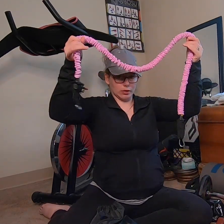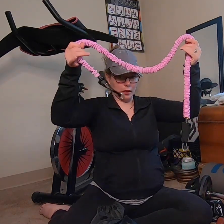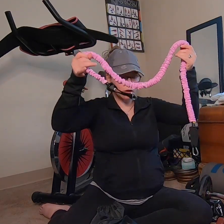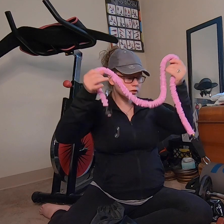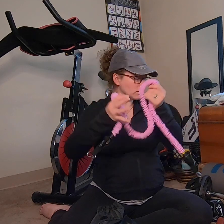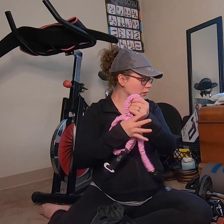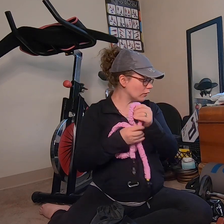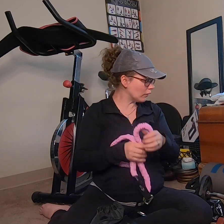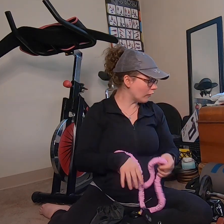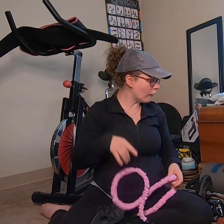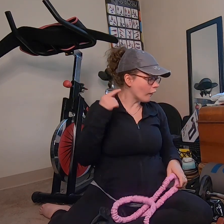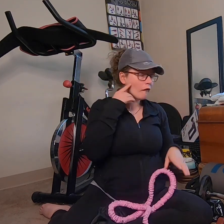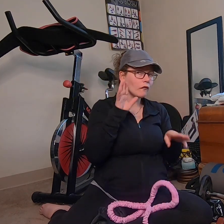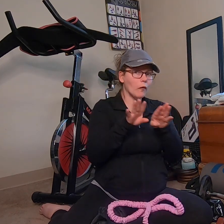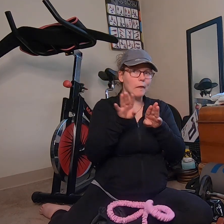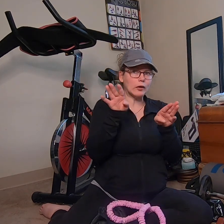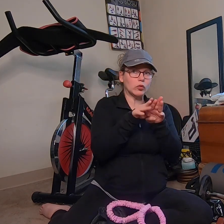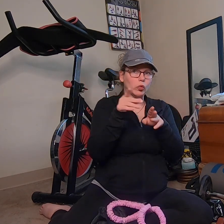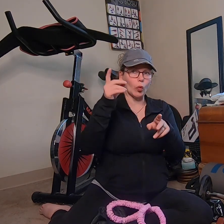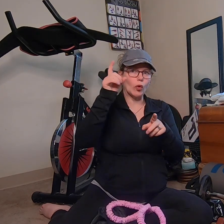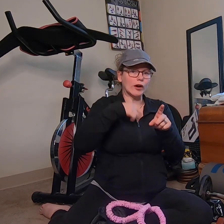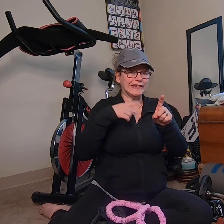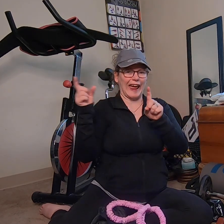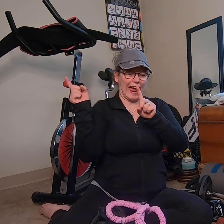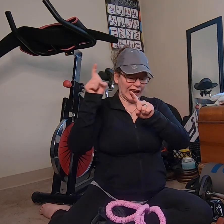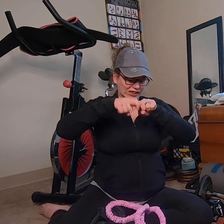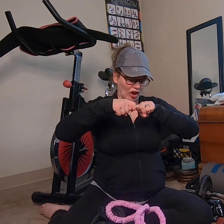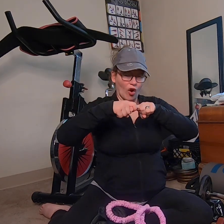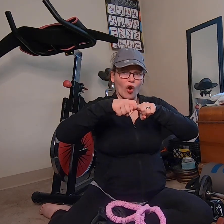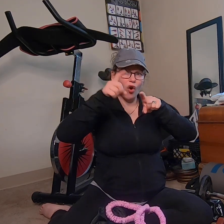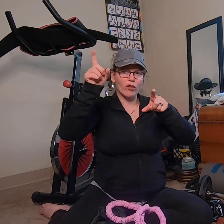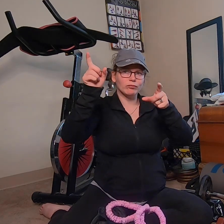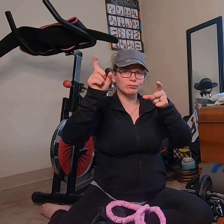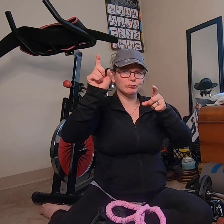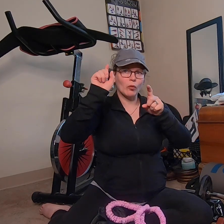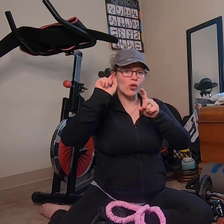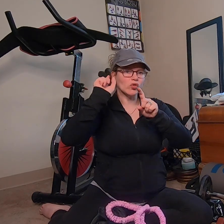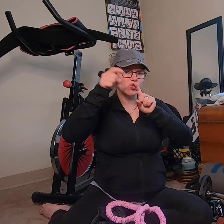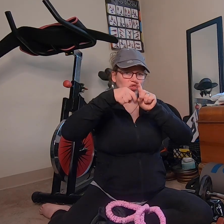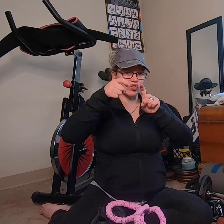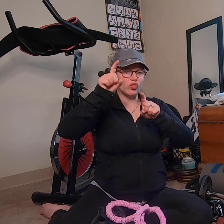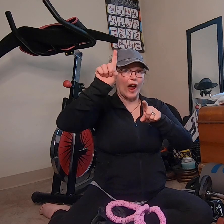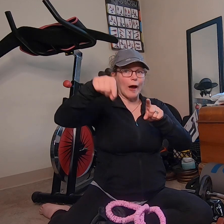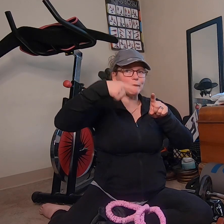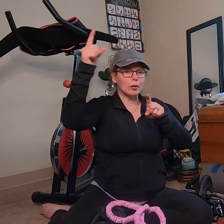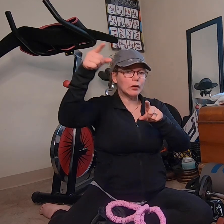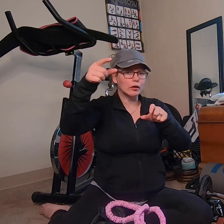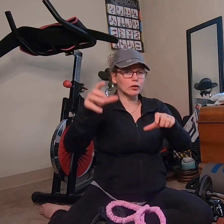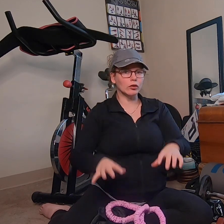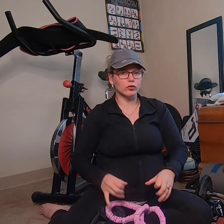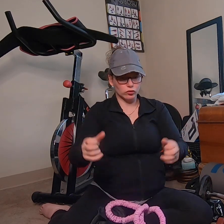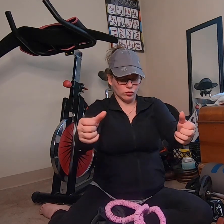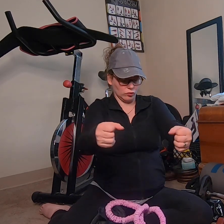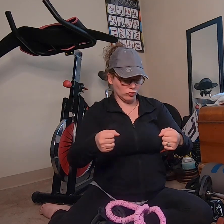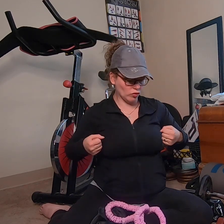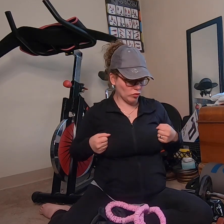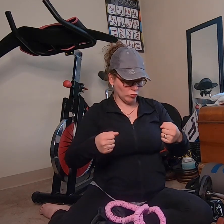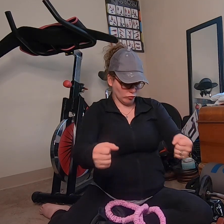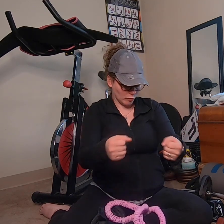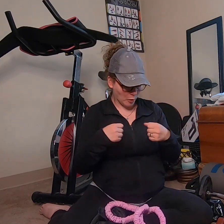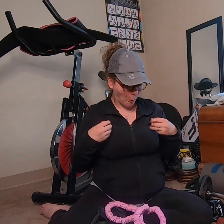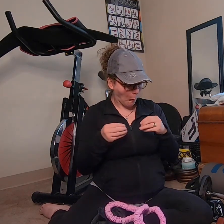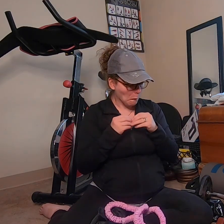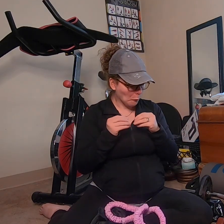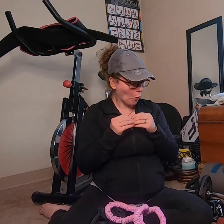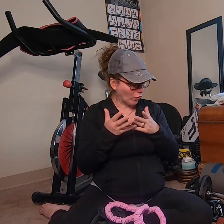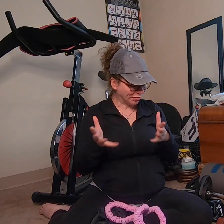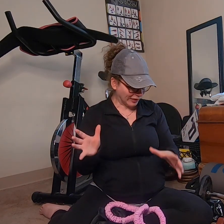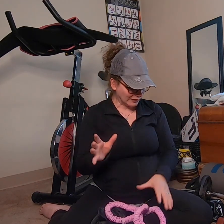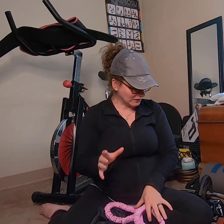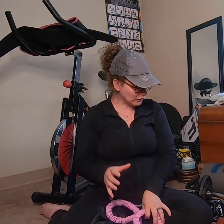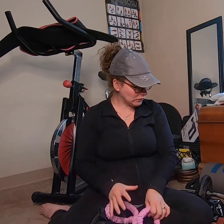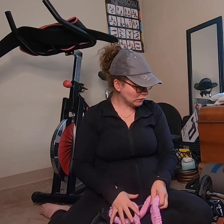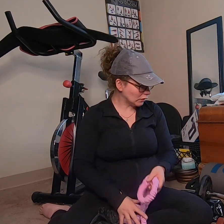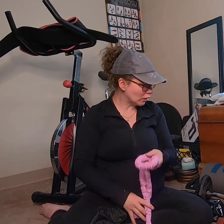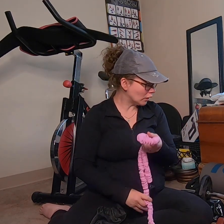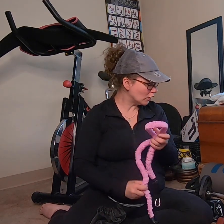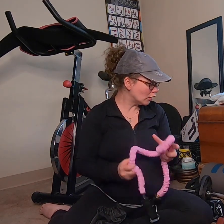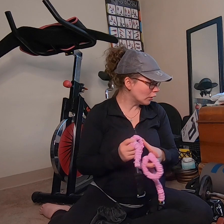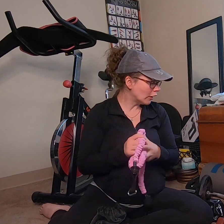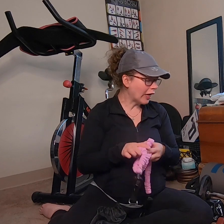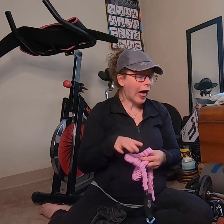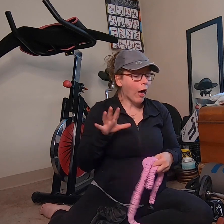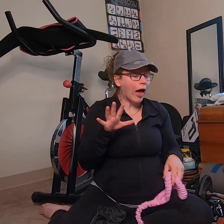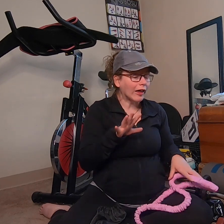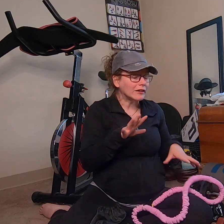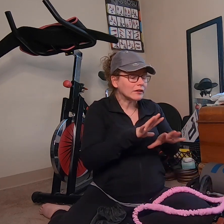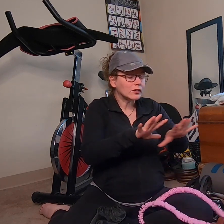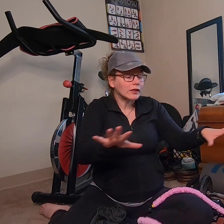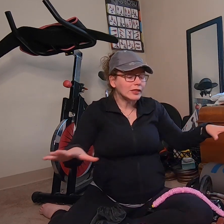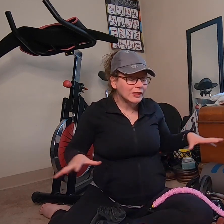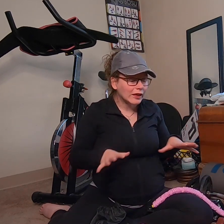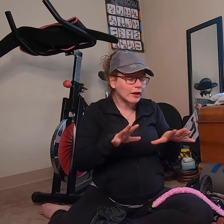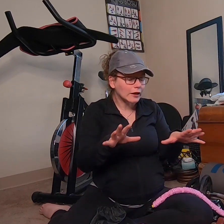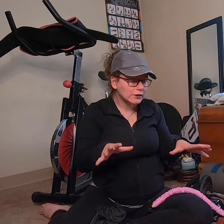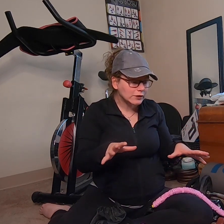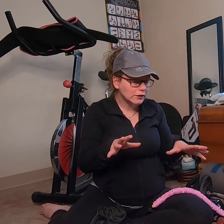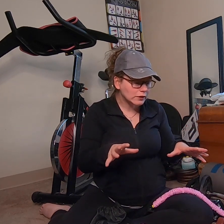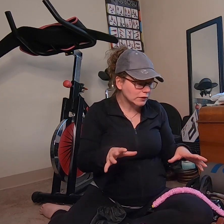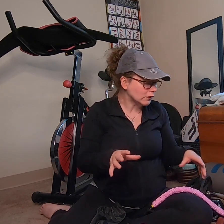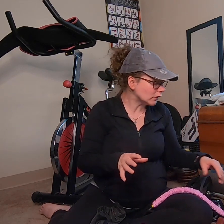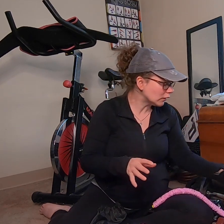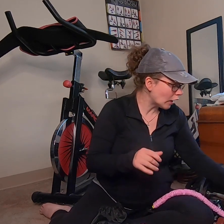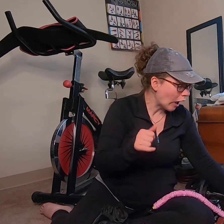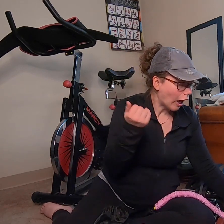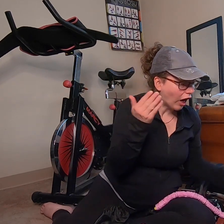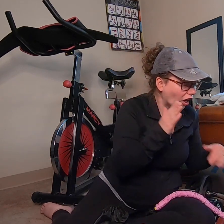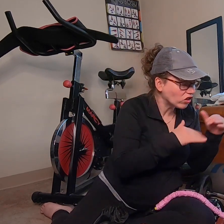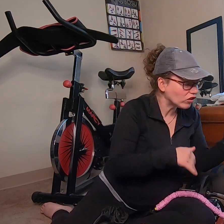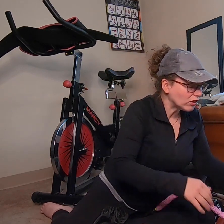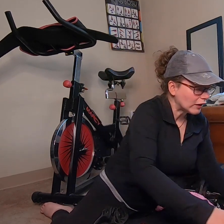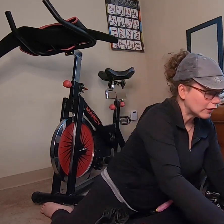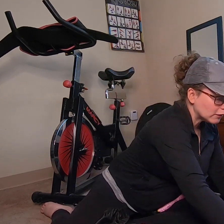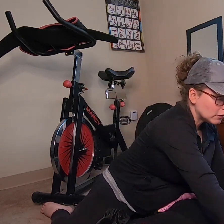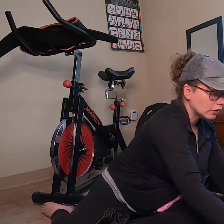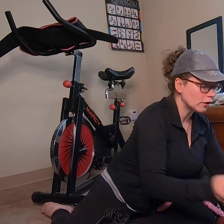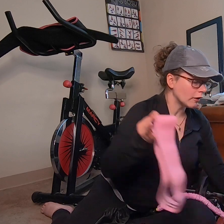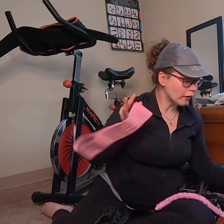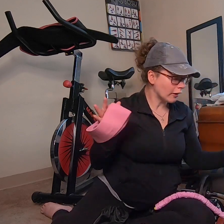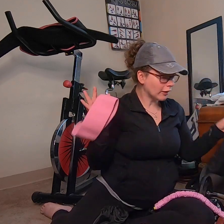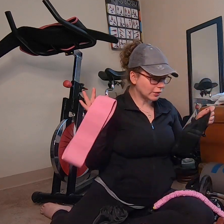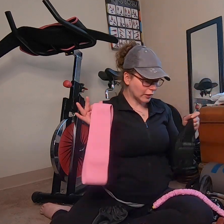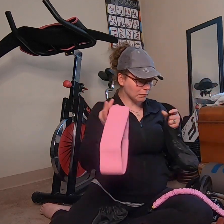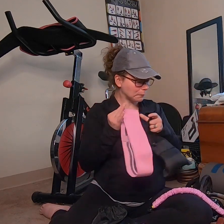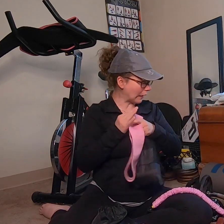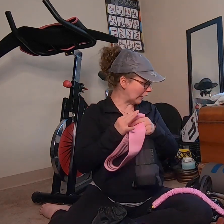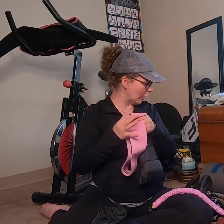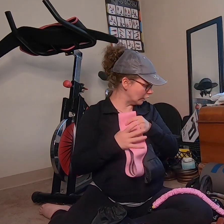this for my door that has a strap to do more things and this other thing this band